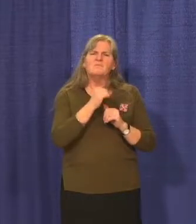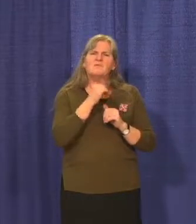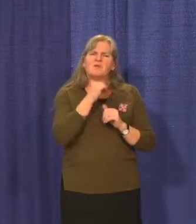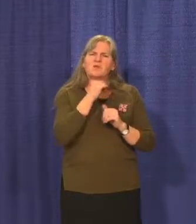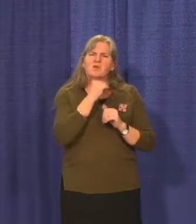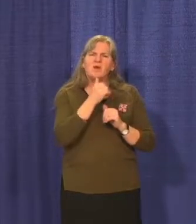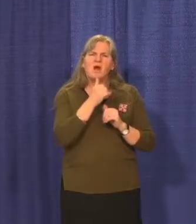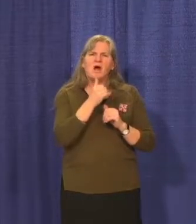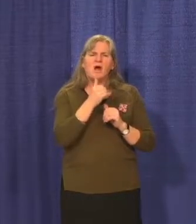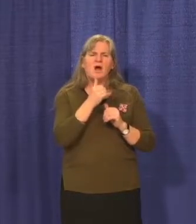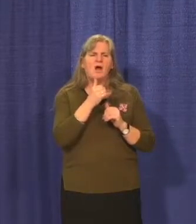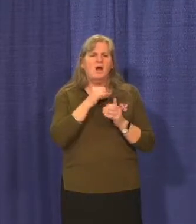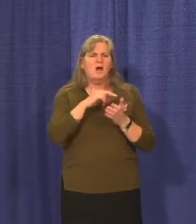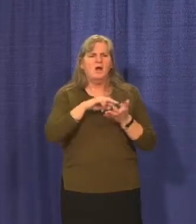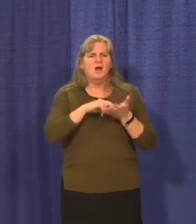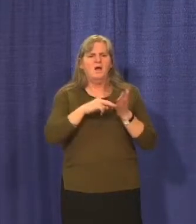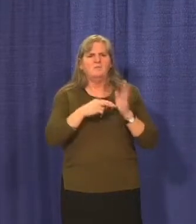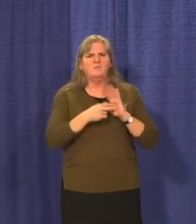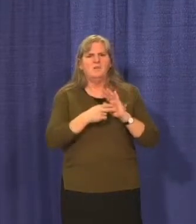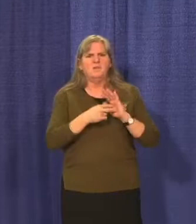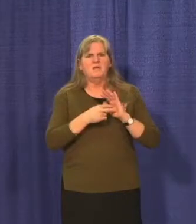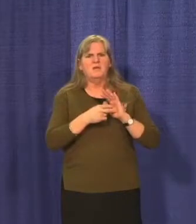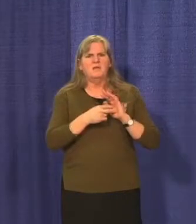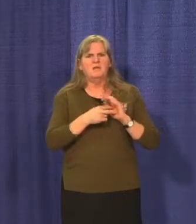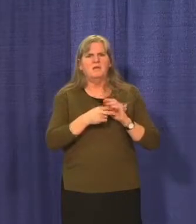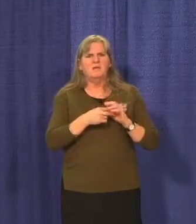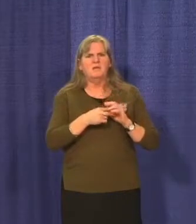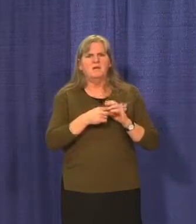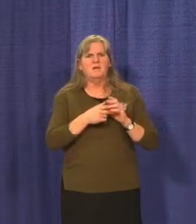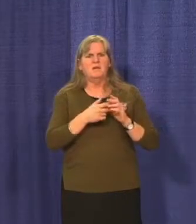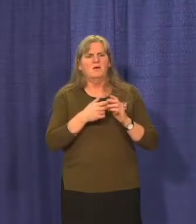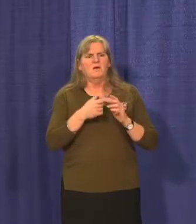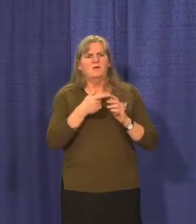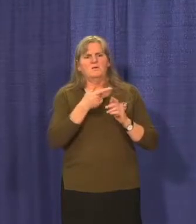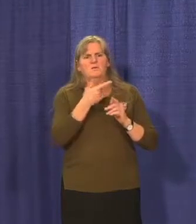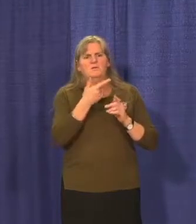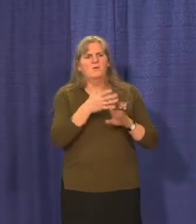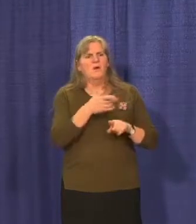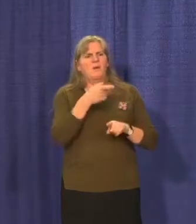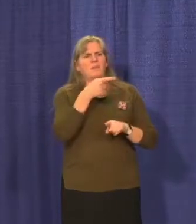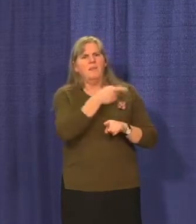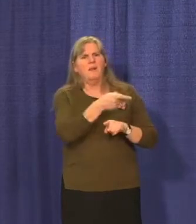want all Canadians to be safe. It doesn't mean we don't want